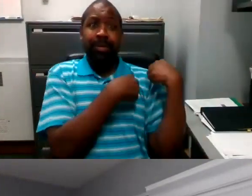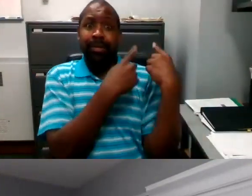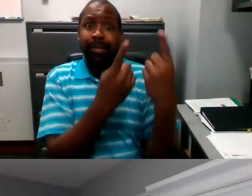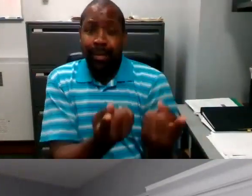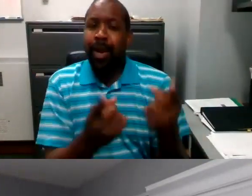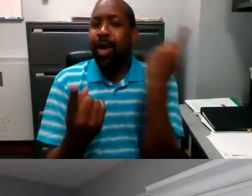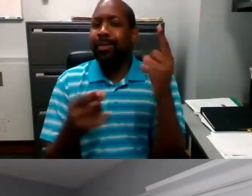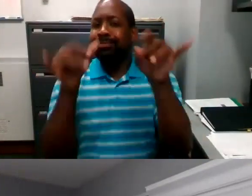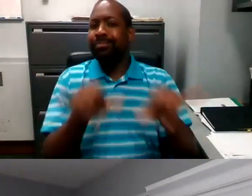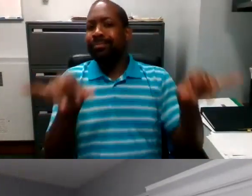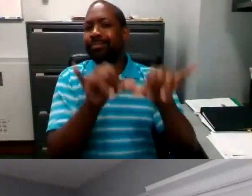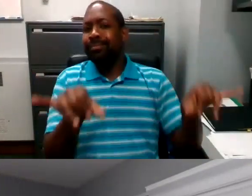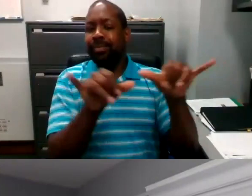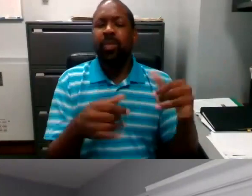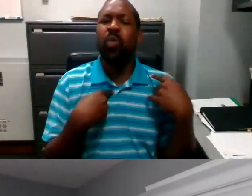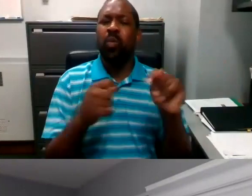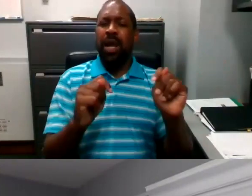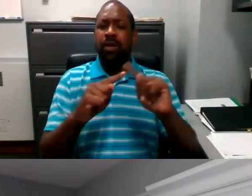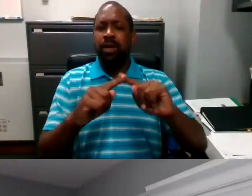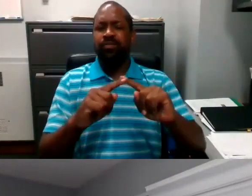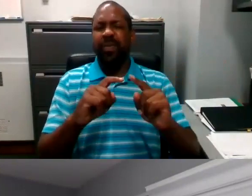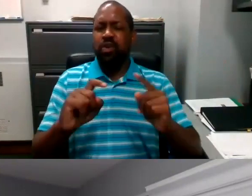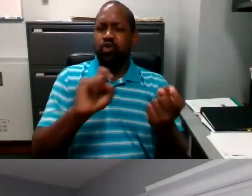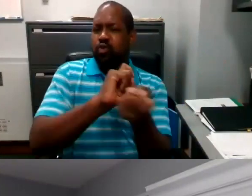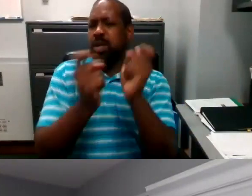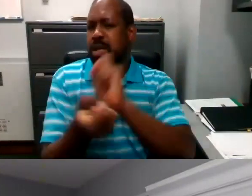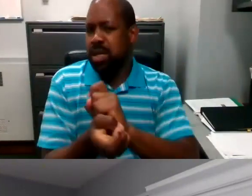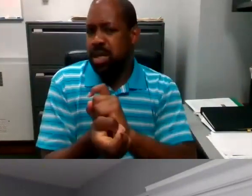WE WANT TO HEAR THE GOOD NEWS, THE BAD NEWS, THE STRUGGLES, THE VICTORIES.